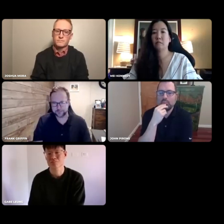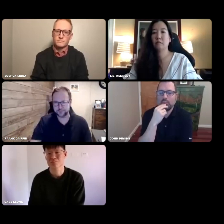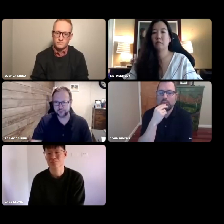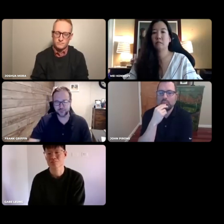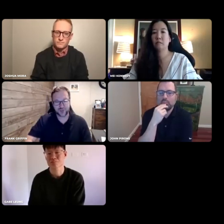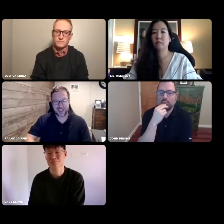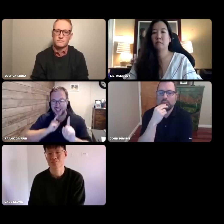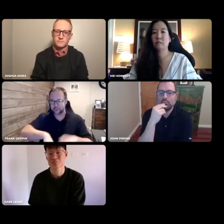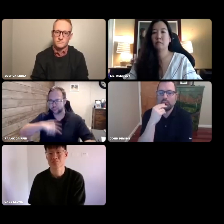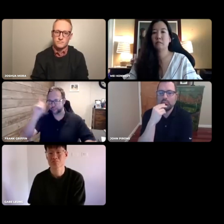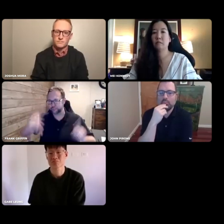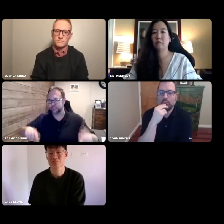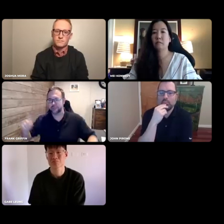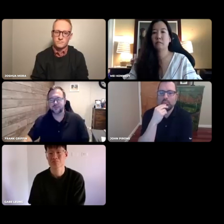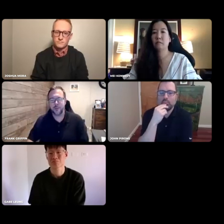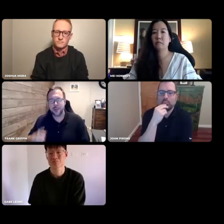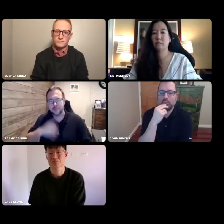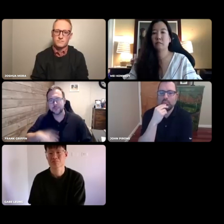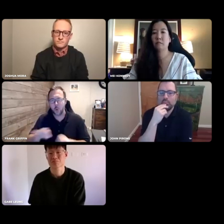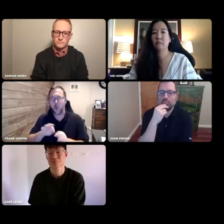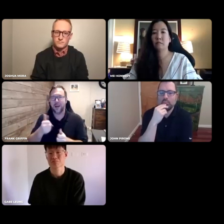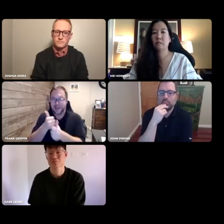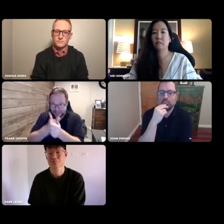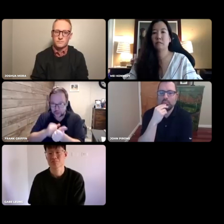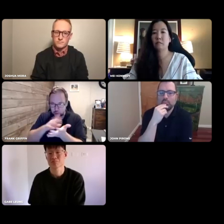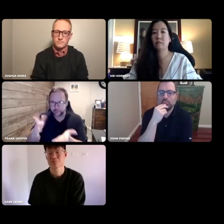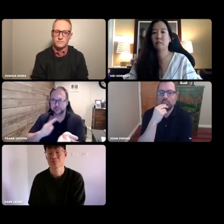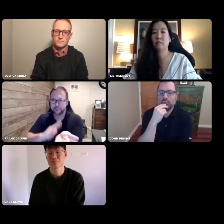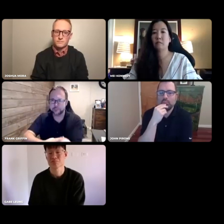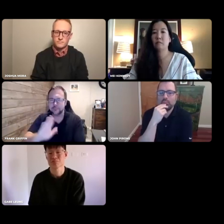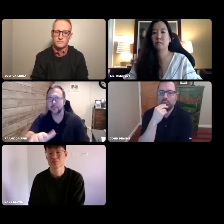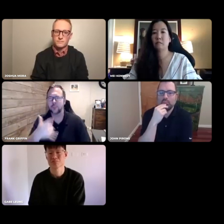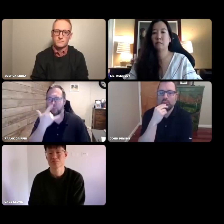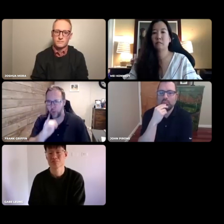The answers ran the gamut.